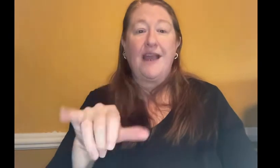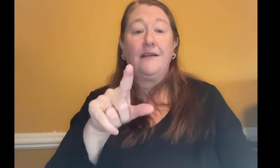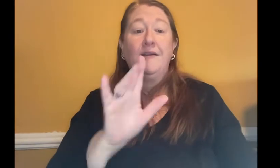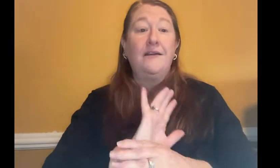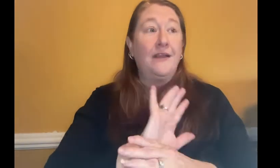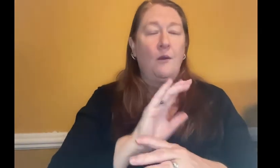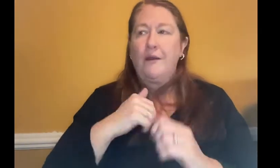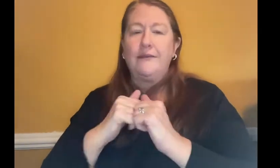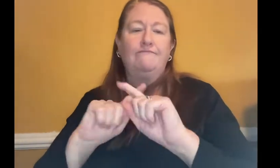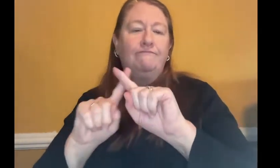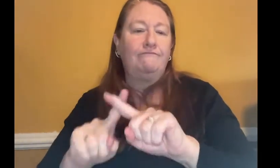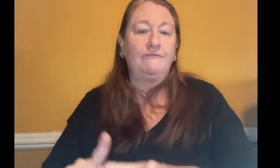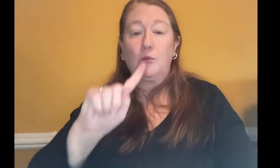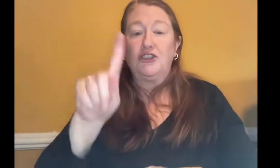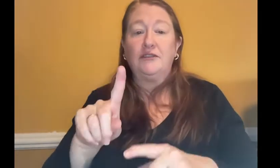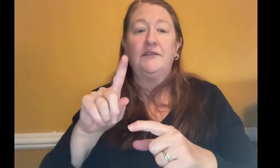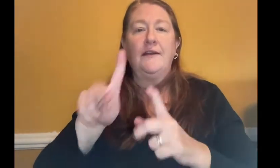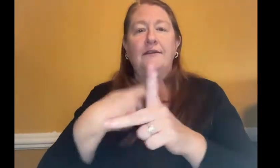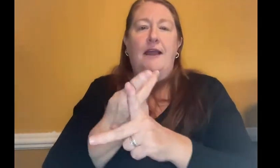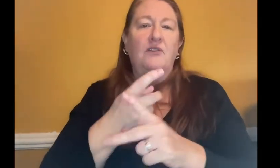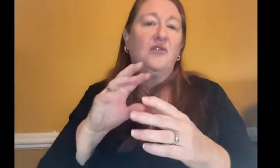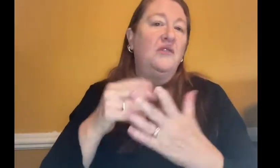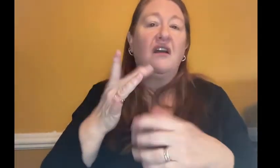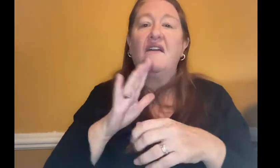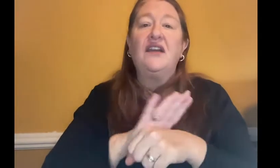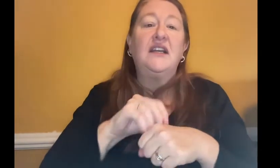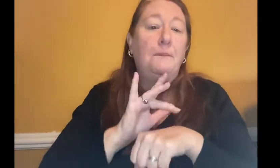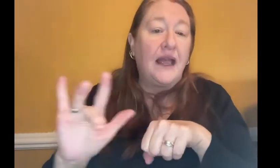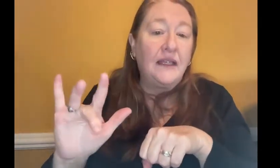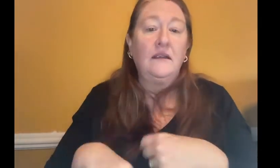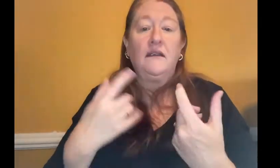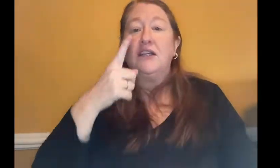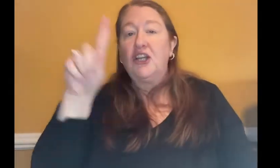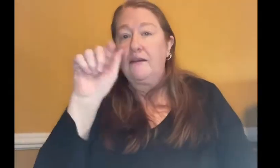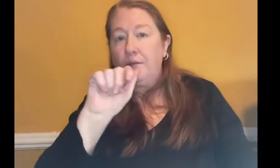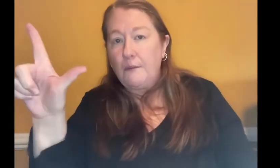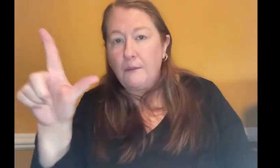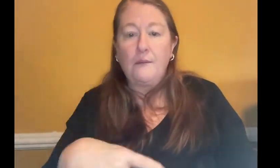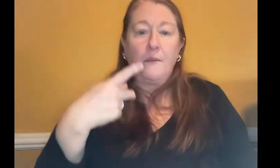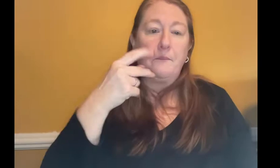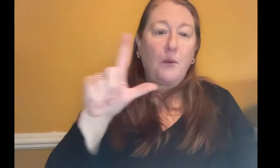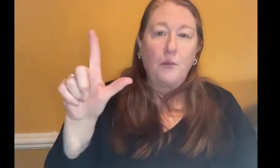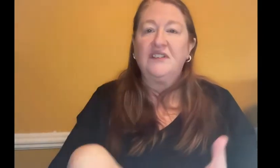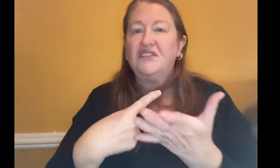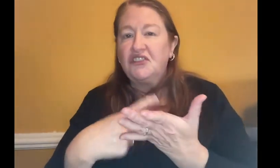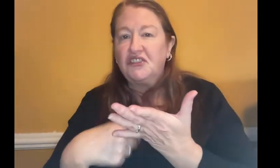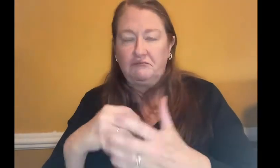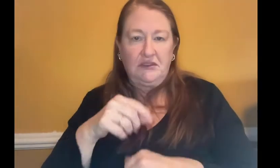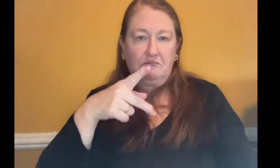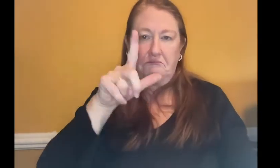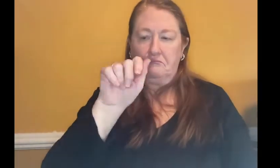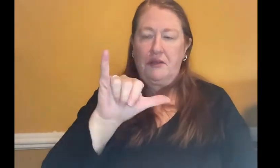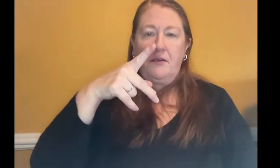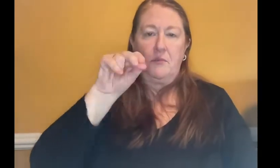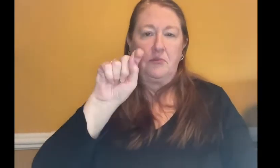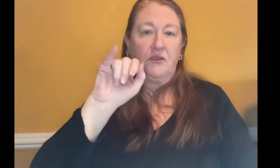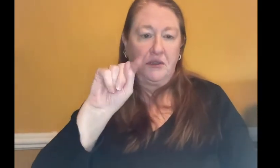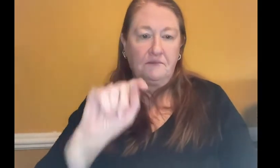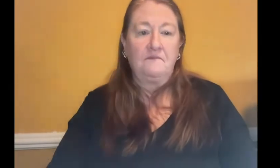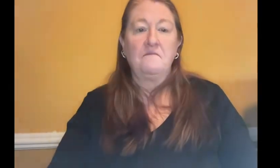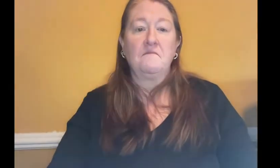Pair videos with a range of question types including fill-in-the-blank, check all, poll, and discussion.